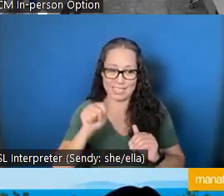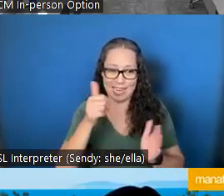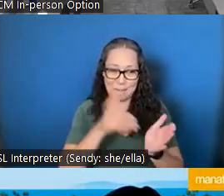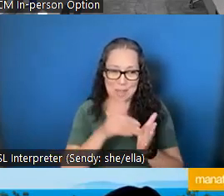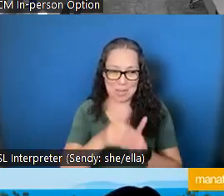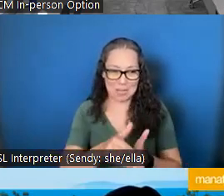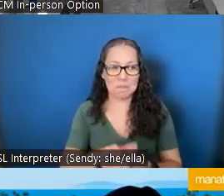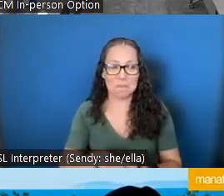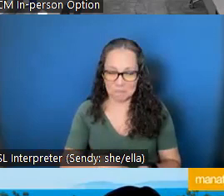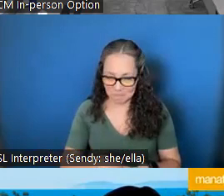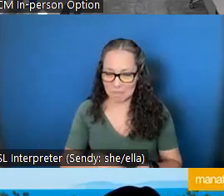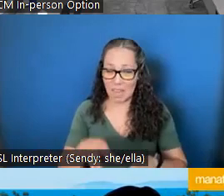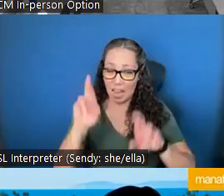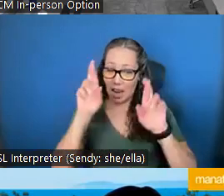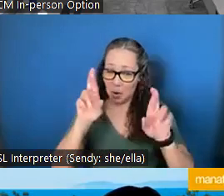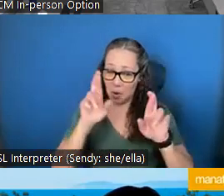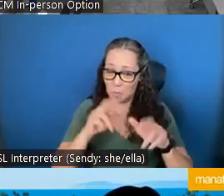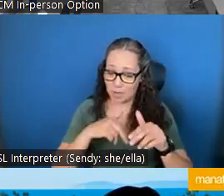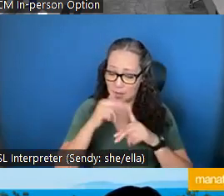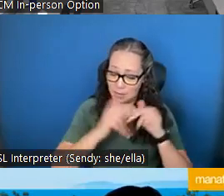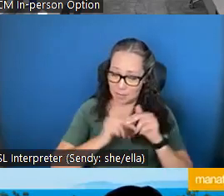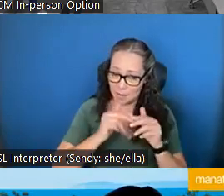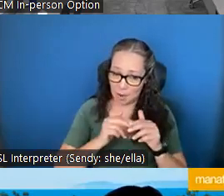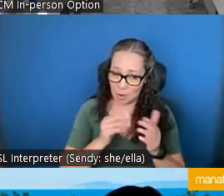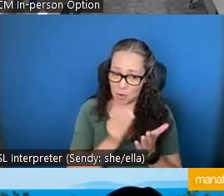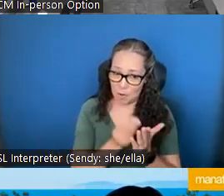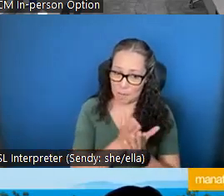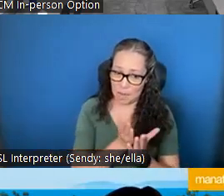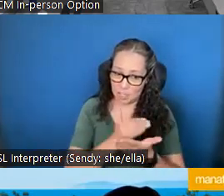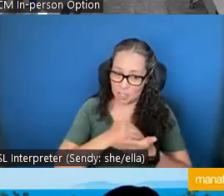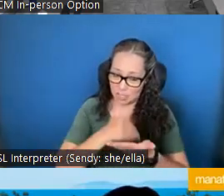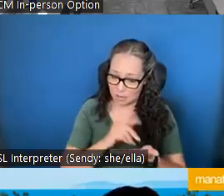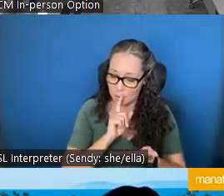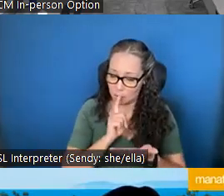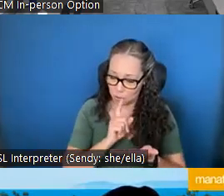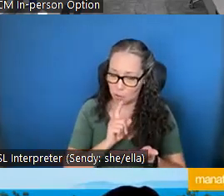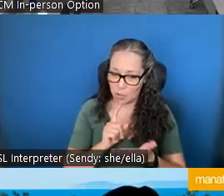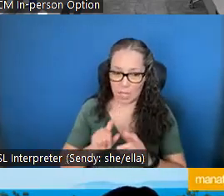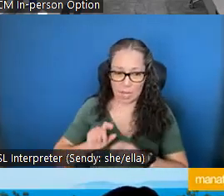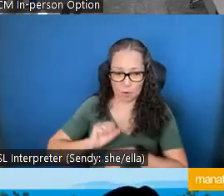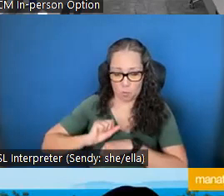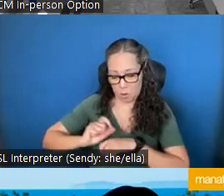budget uh calculation that you work all the way up from the ground to what the needs are